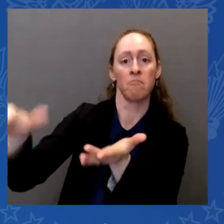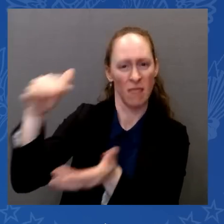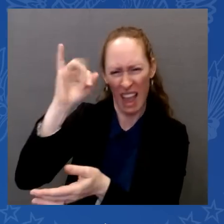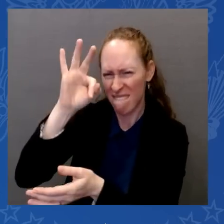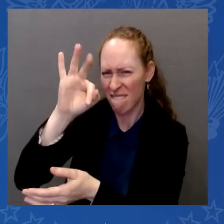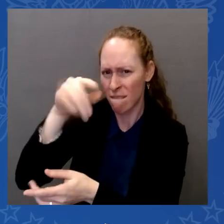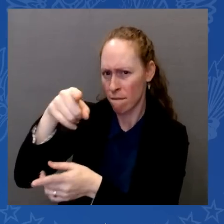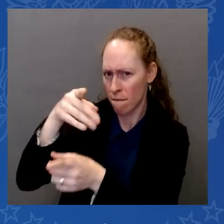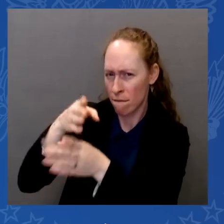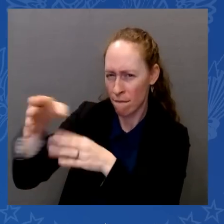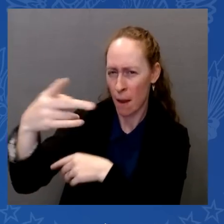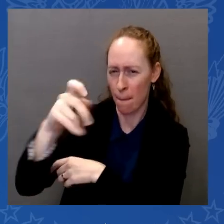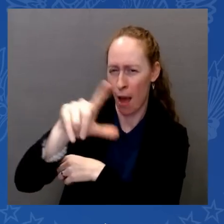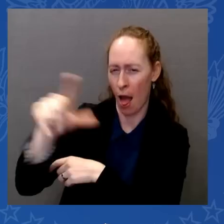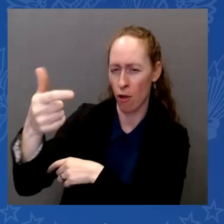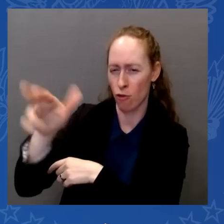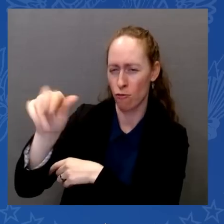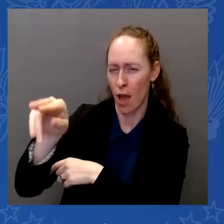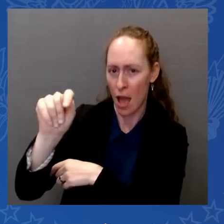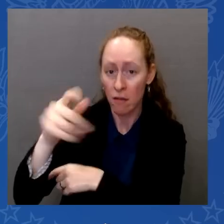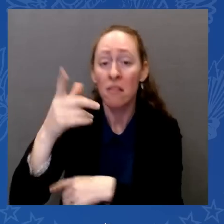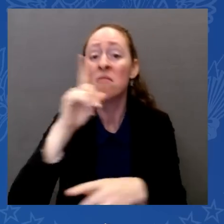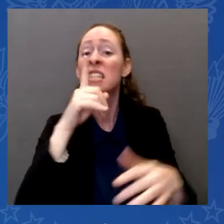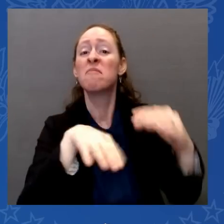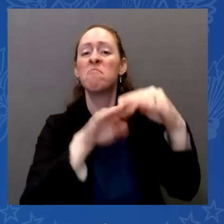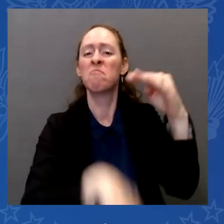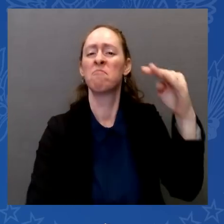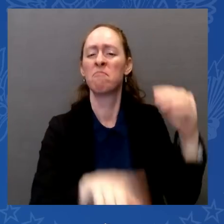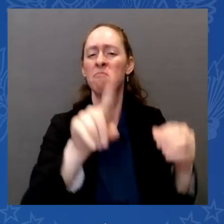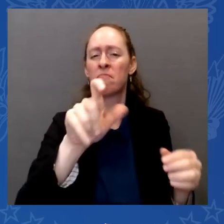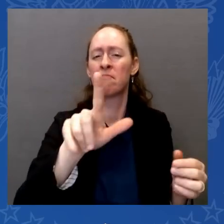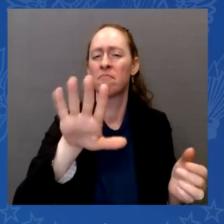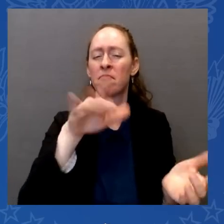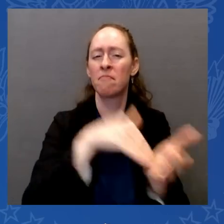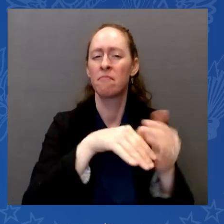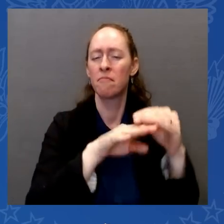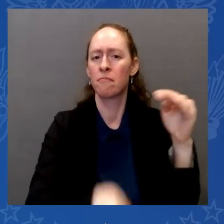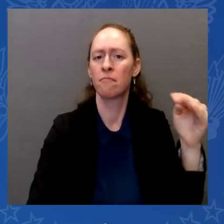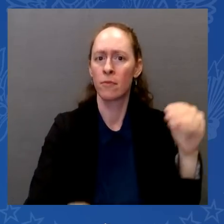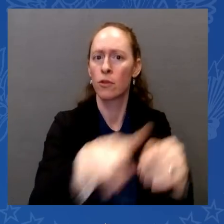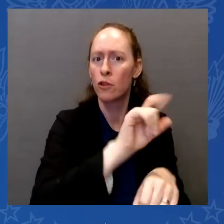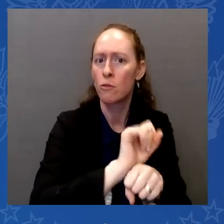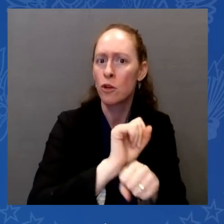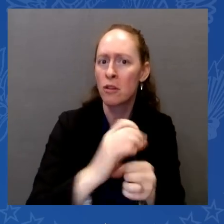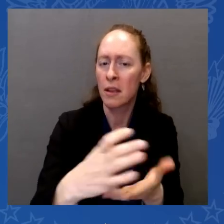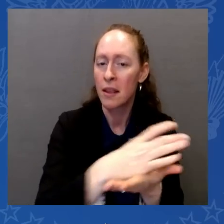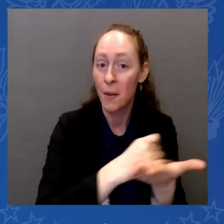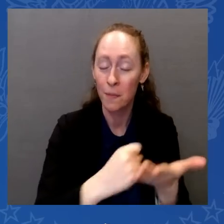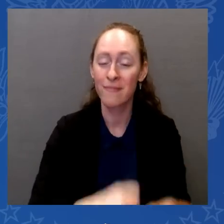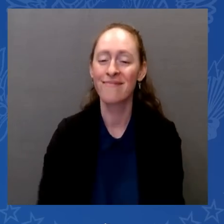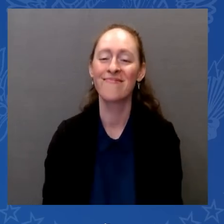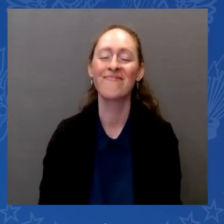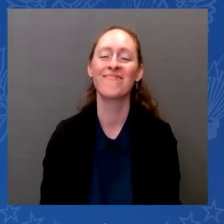Today, I'm announcing how millions -- millions of people, working- and middle-class folks,